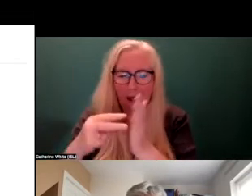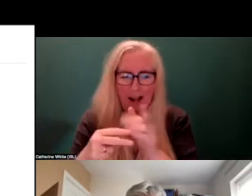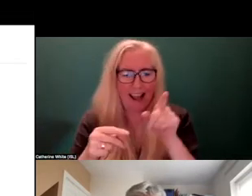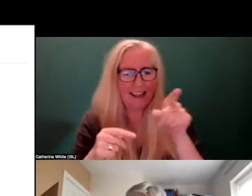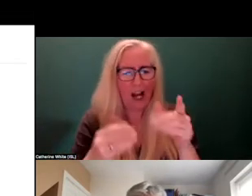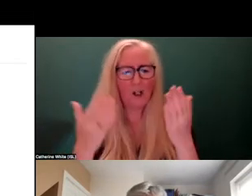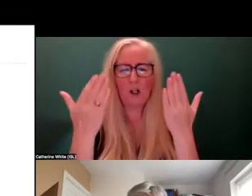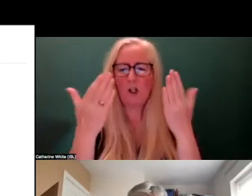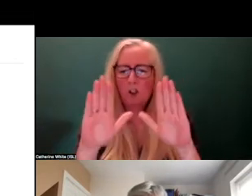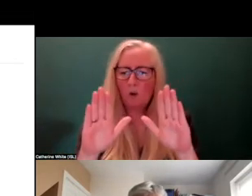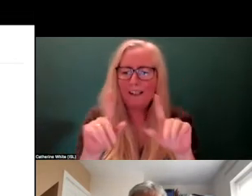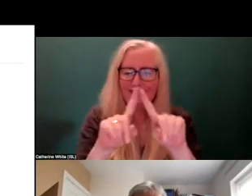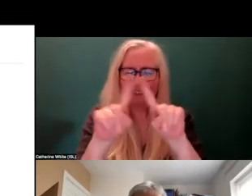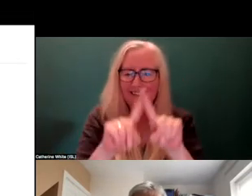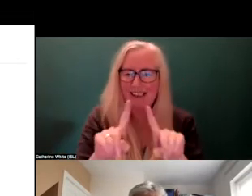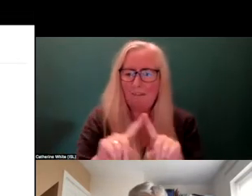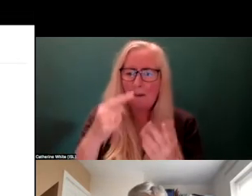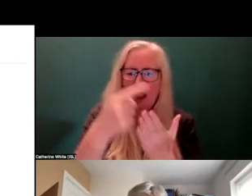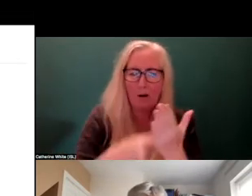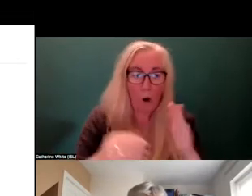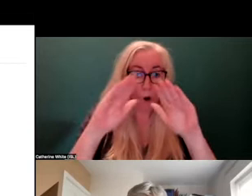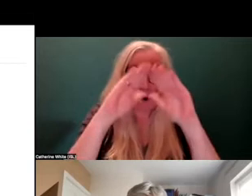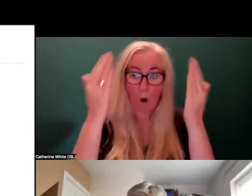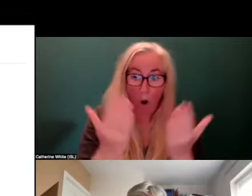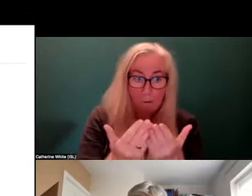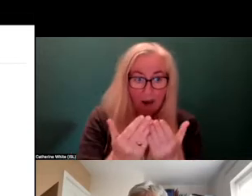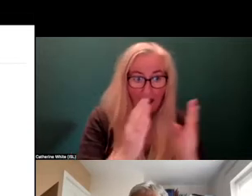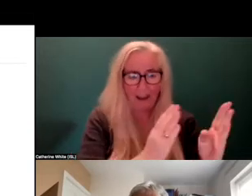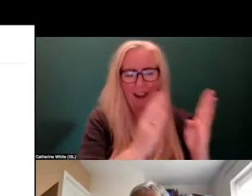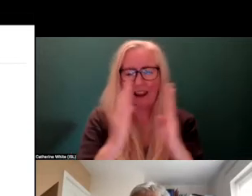This diagram shows the hierarchy of policy areas from the global through to